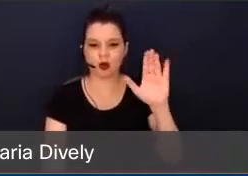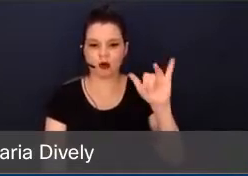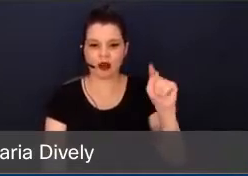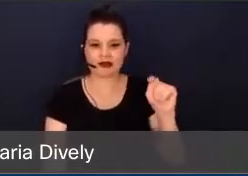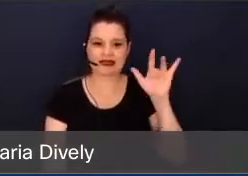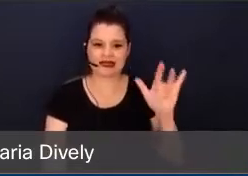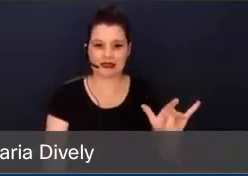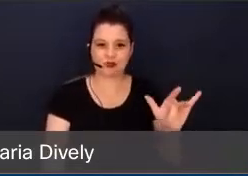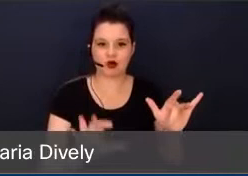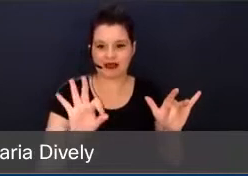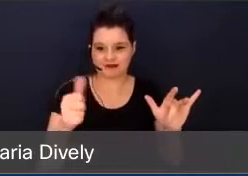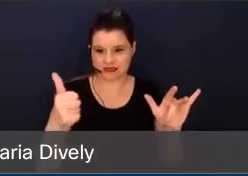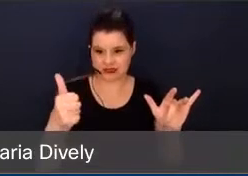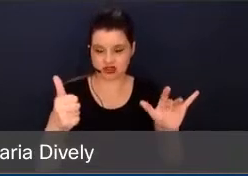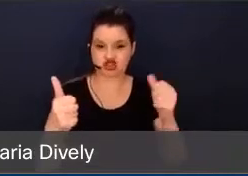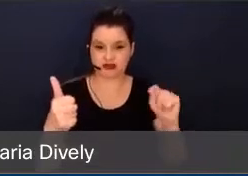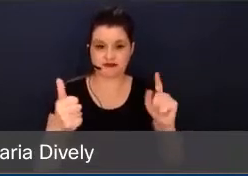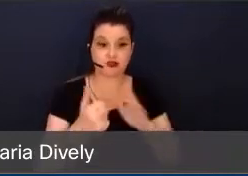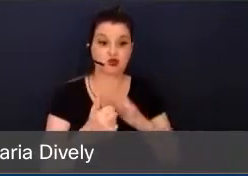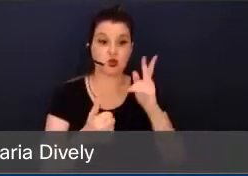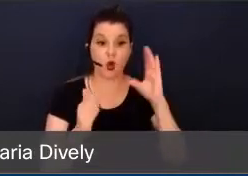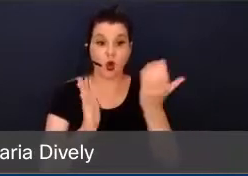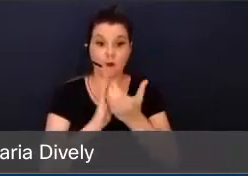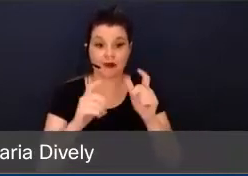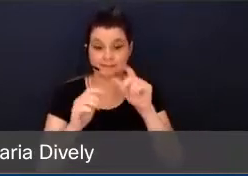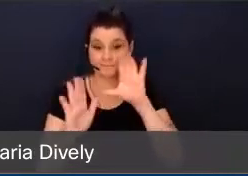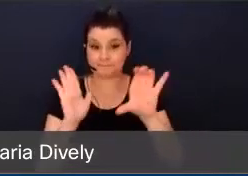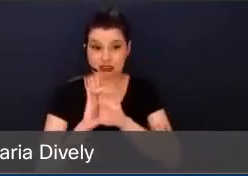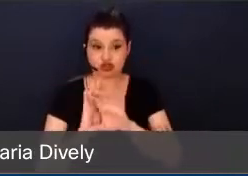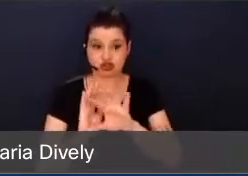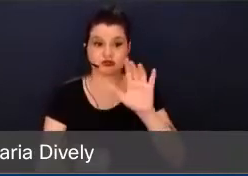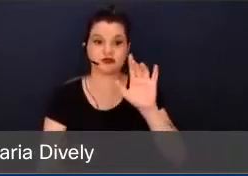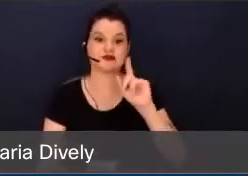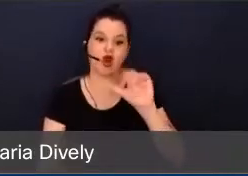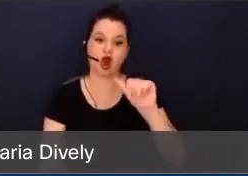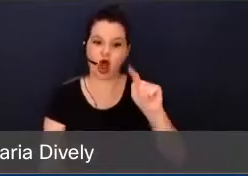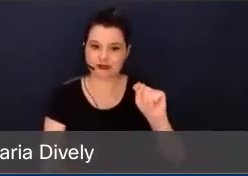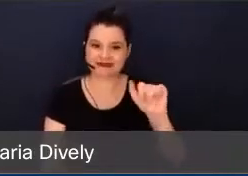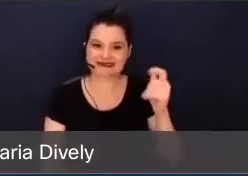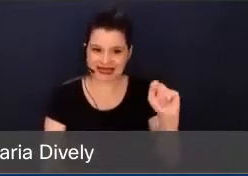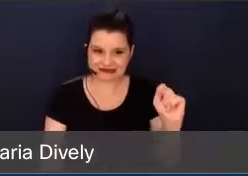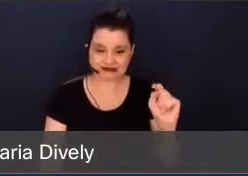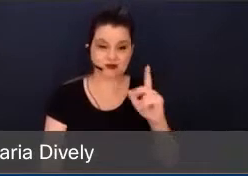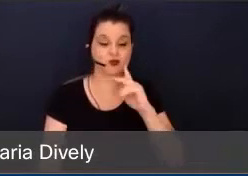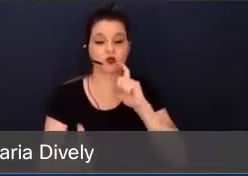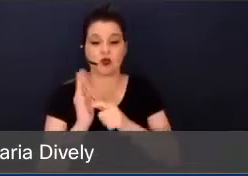another option is to open the picture tool's format tab and then choose Alt text. Uh, you'll notice already that